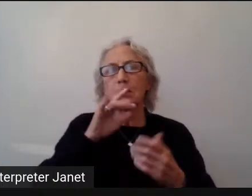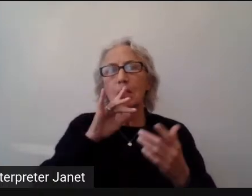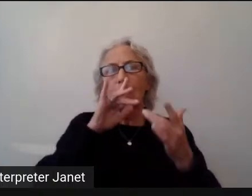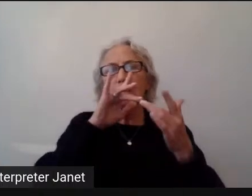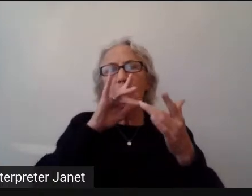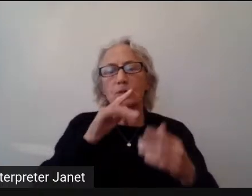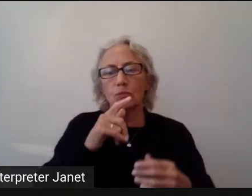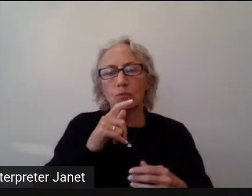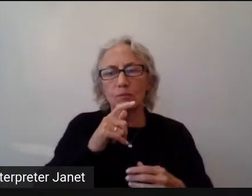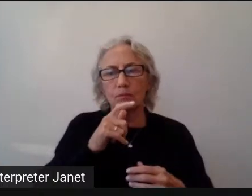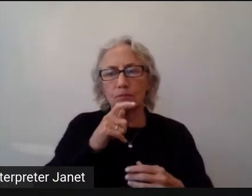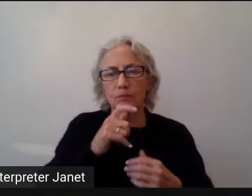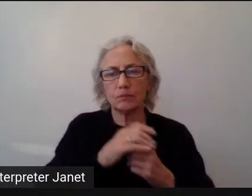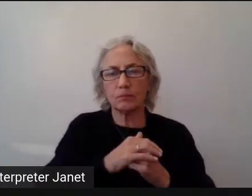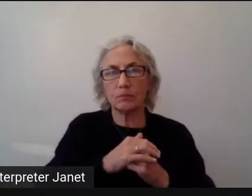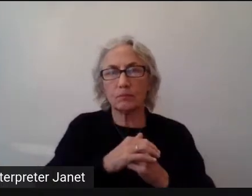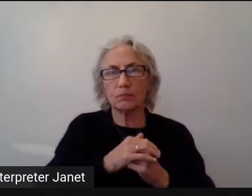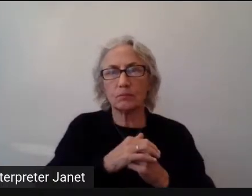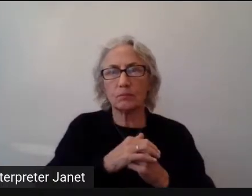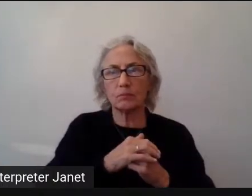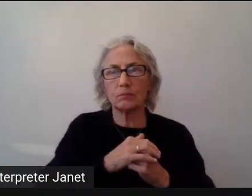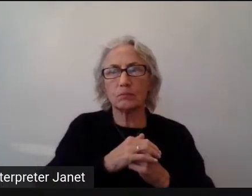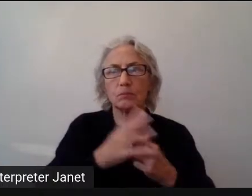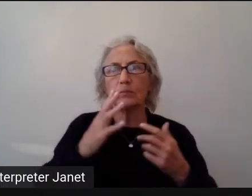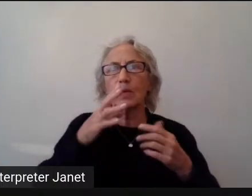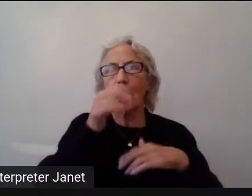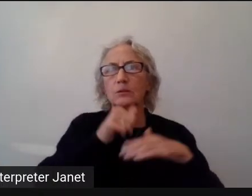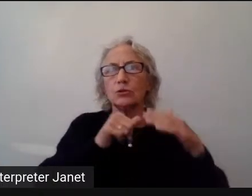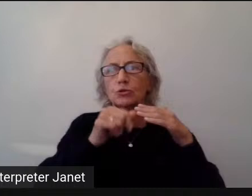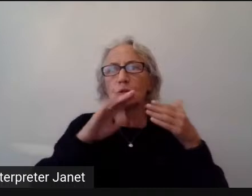contributing to the Joomla product you can go to the volunteers